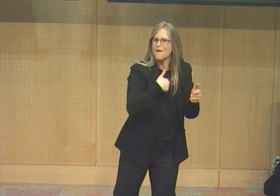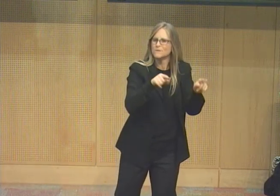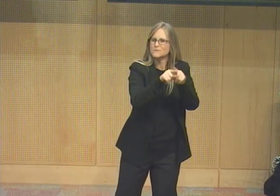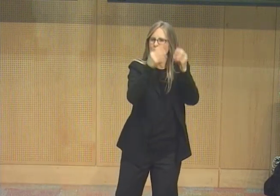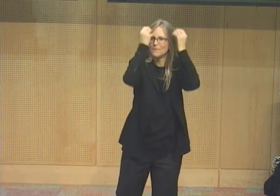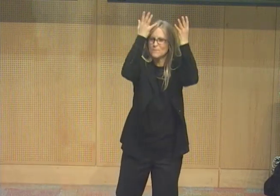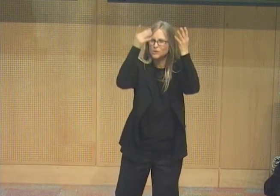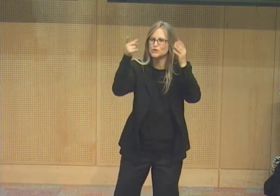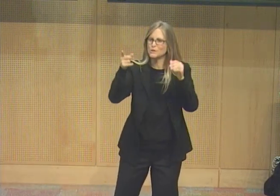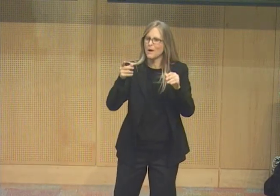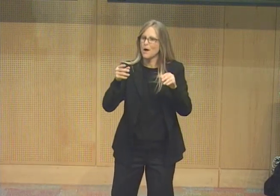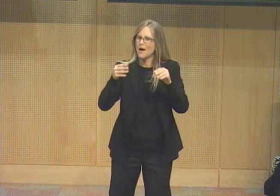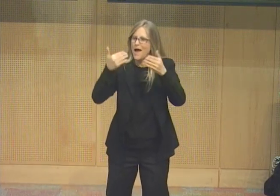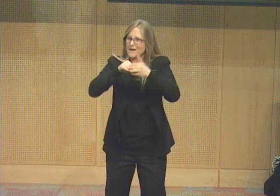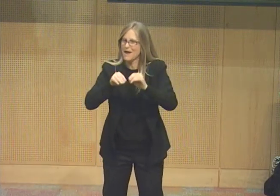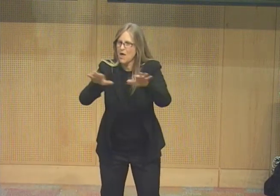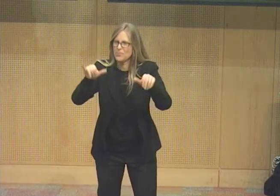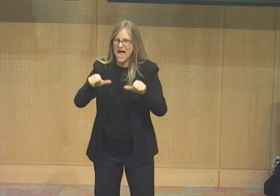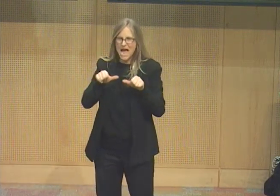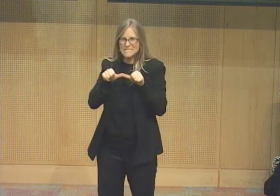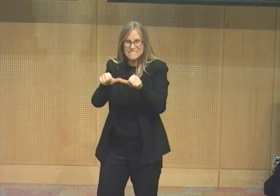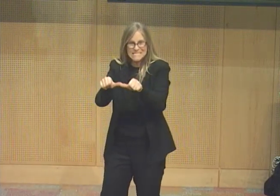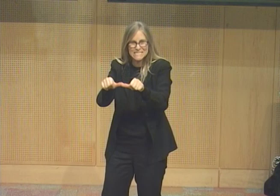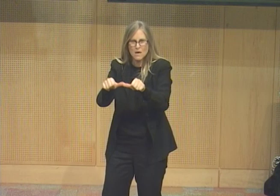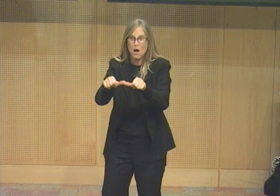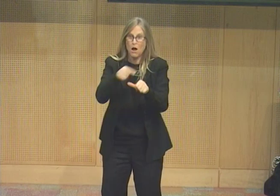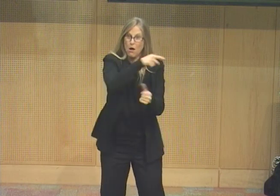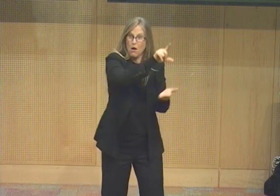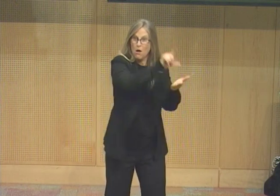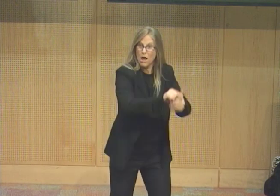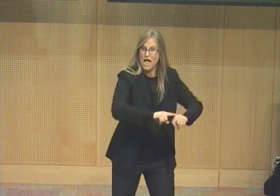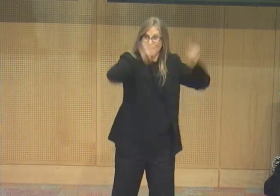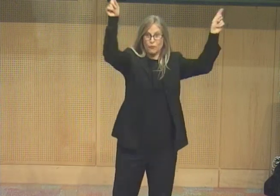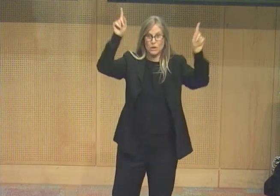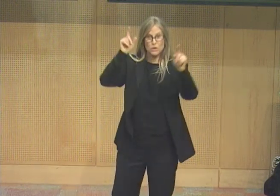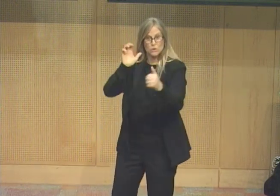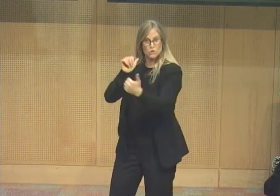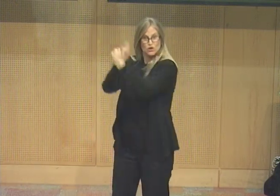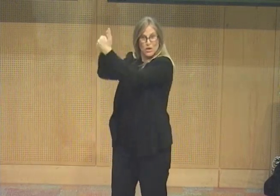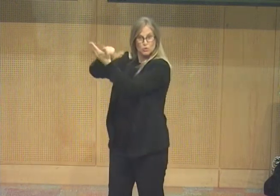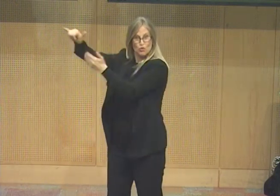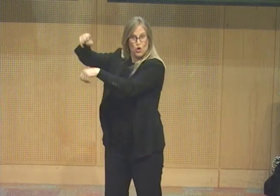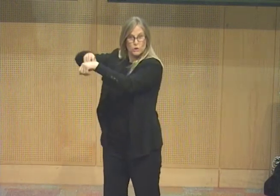will publish an article with the same message. It wouldn't be a disparate message